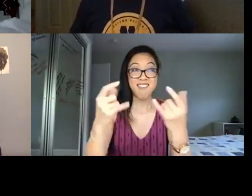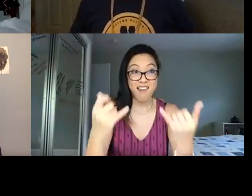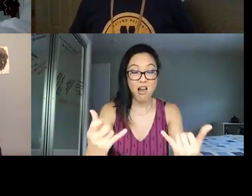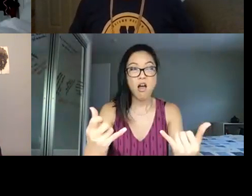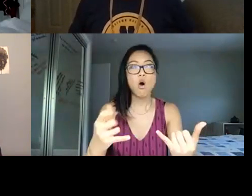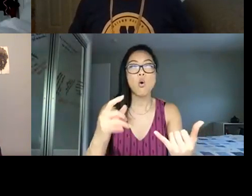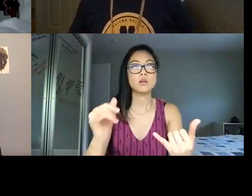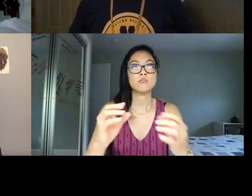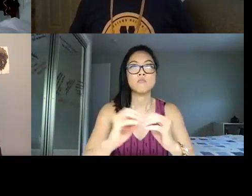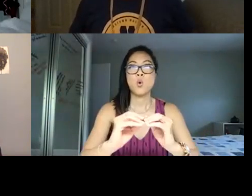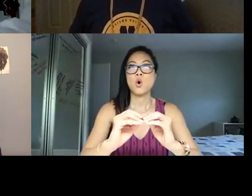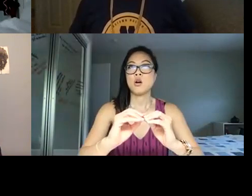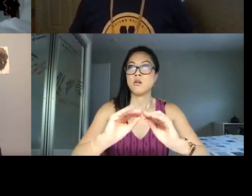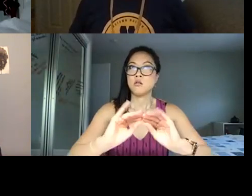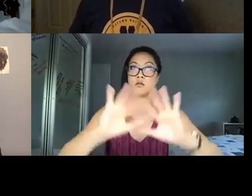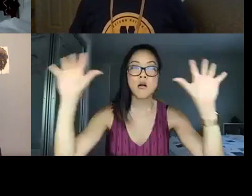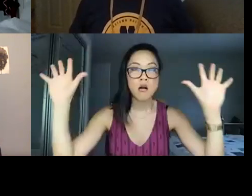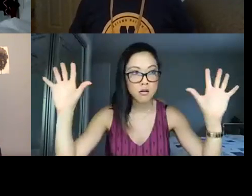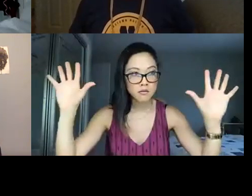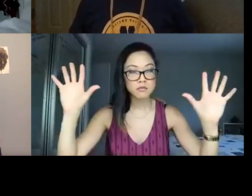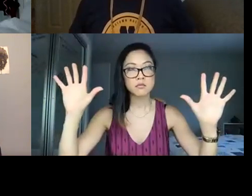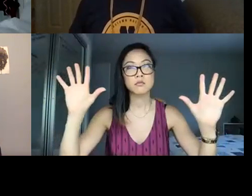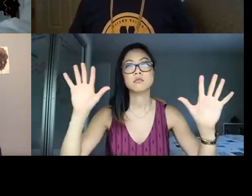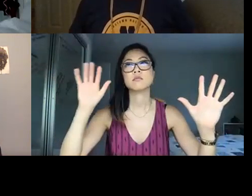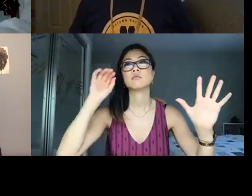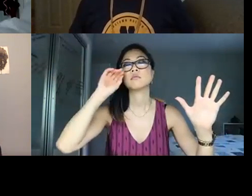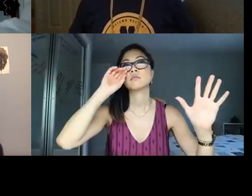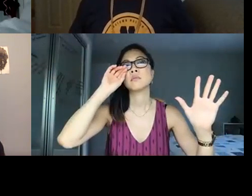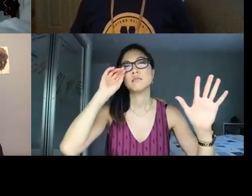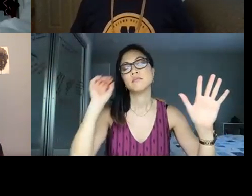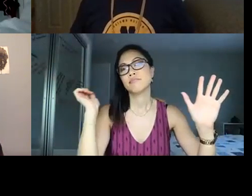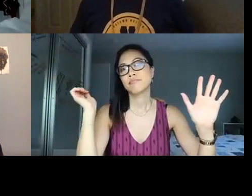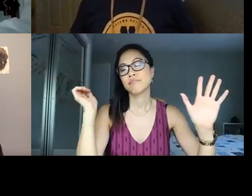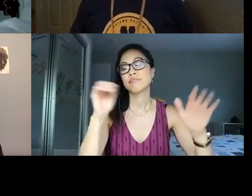It's impossible in a way, like Candace said the torrential rains